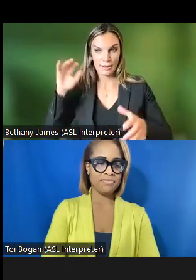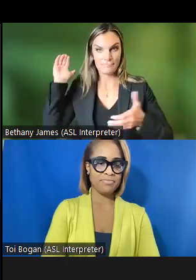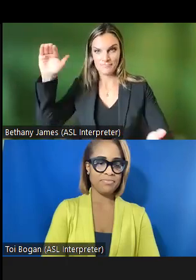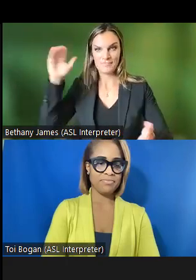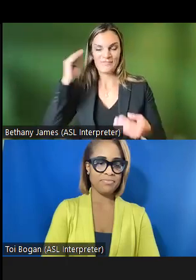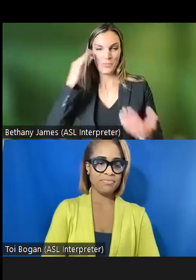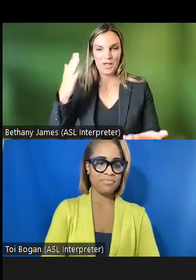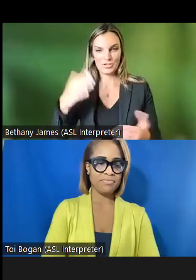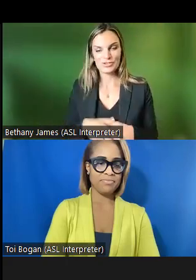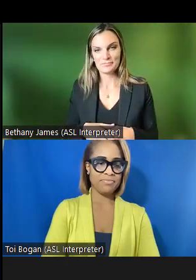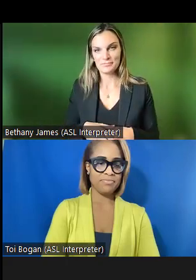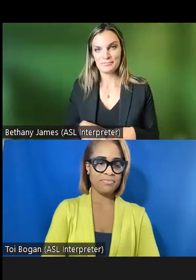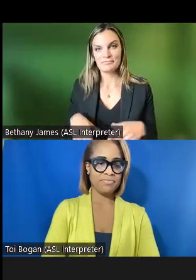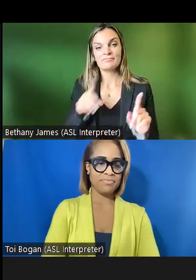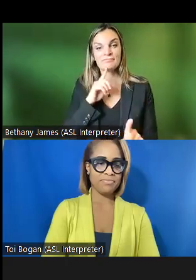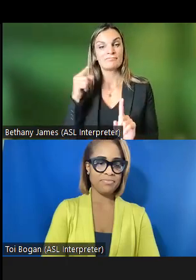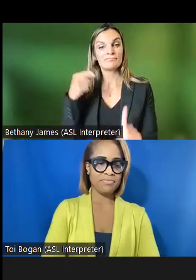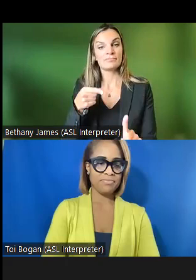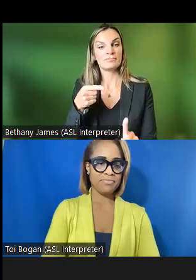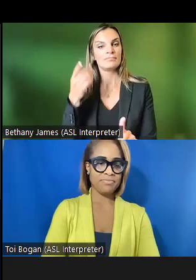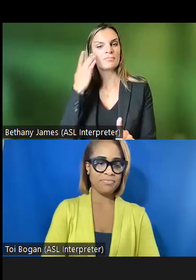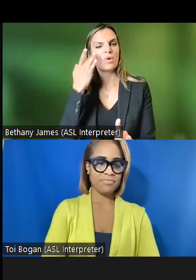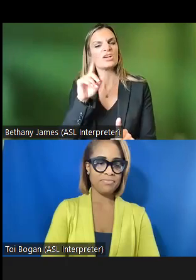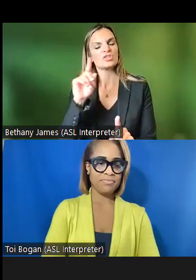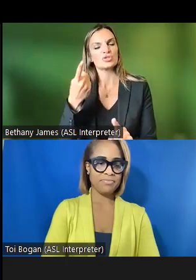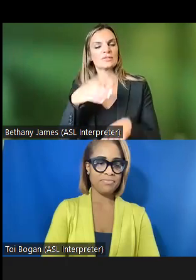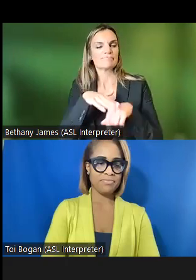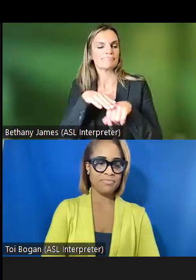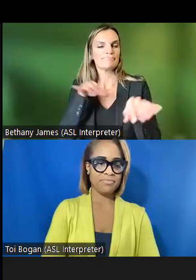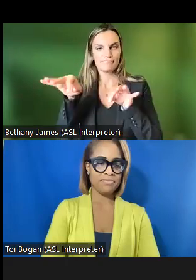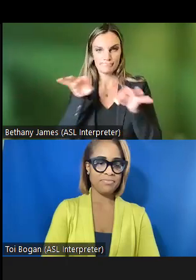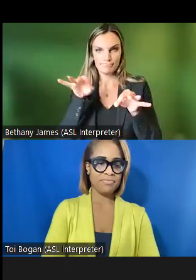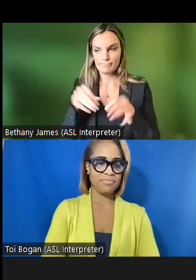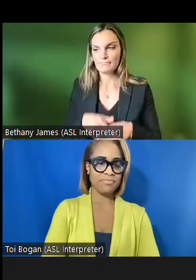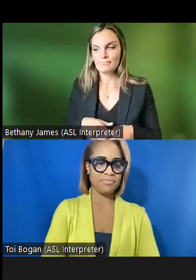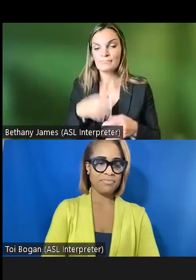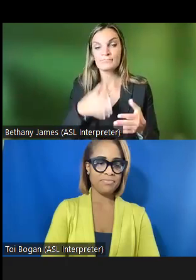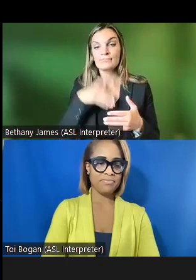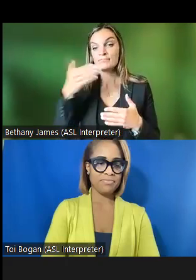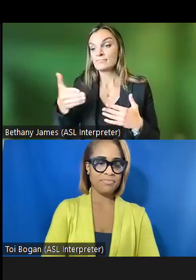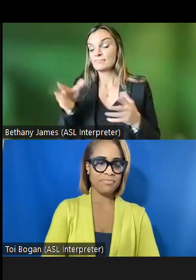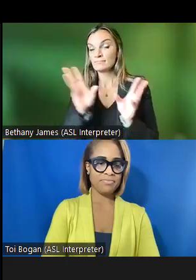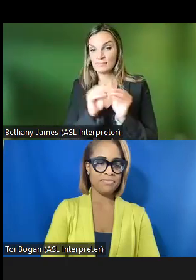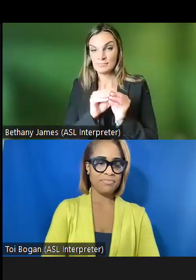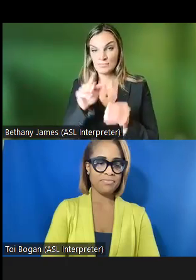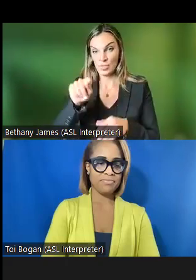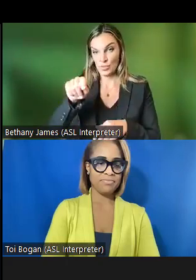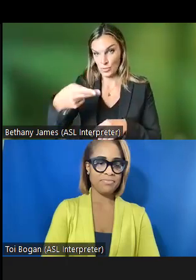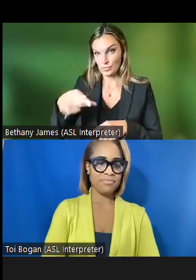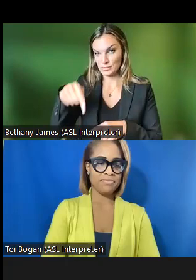But it's really just to give you an overview. And when we go into our other sessions starting on Thursday, we're going to talk more in depth